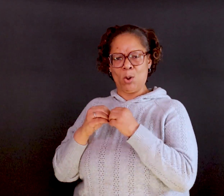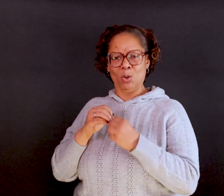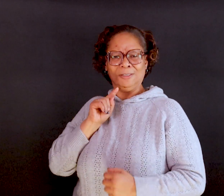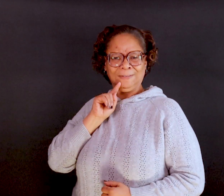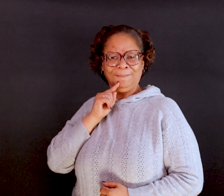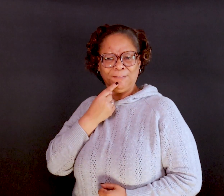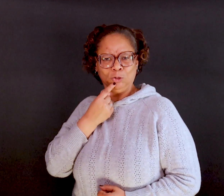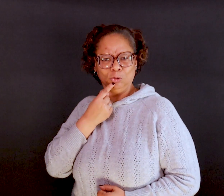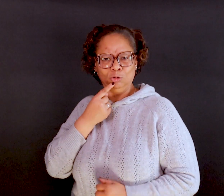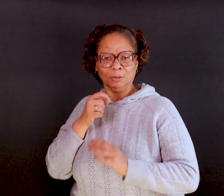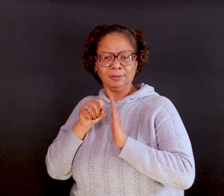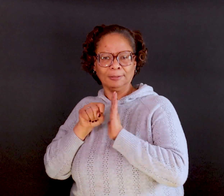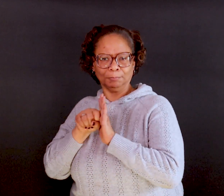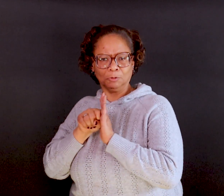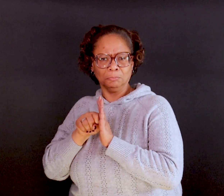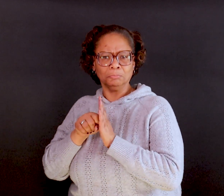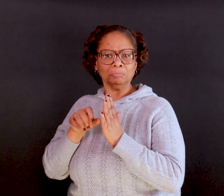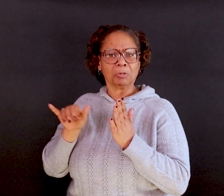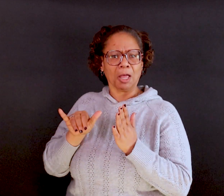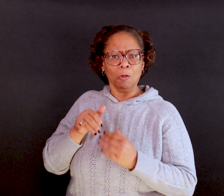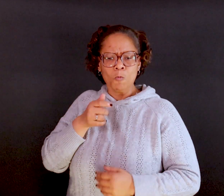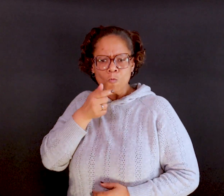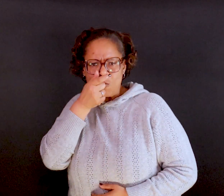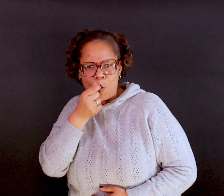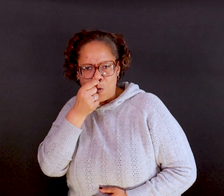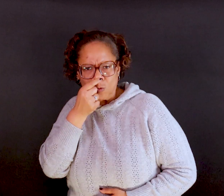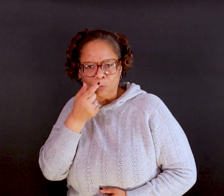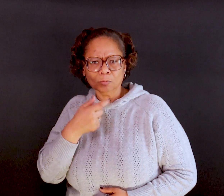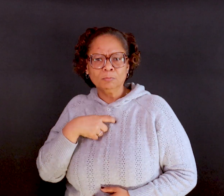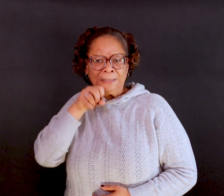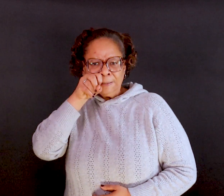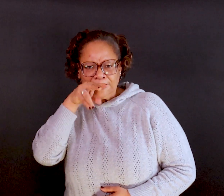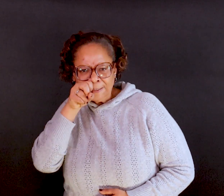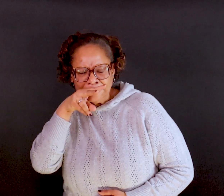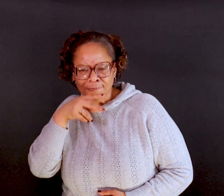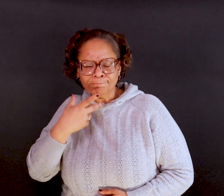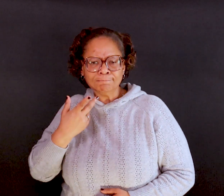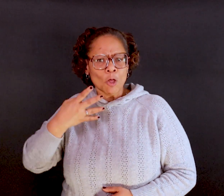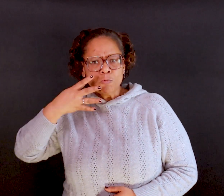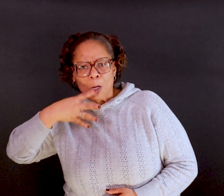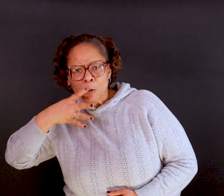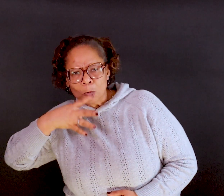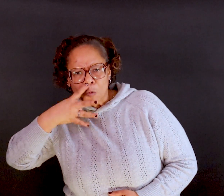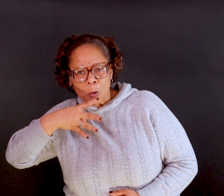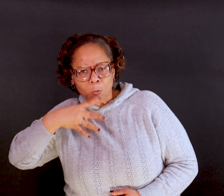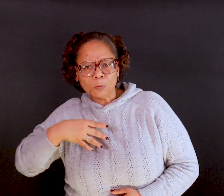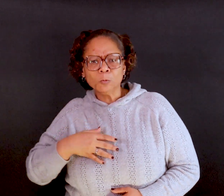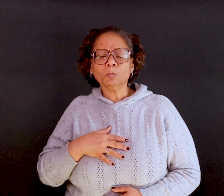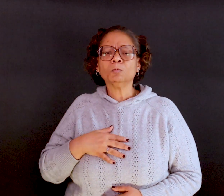although RSV can cause the same symptoms as a cold, such as sneezing or runny nose.